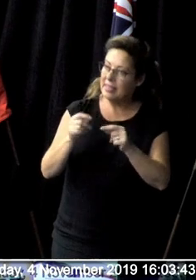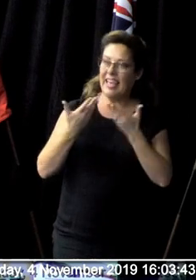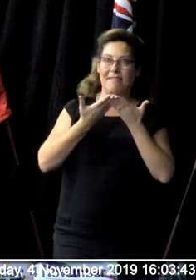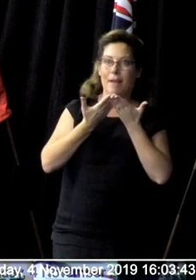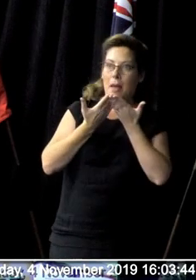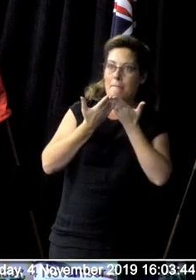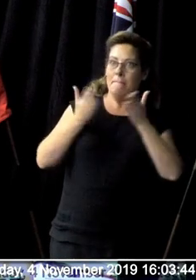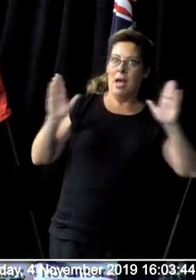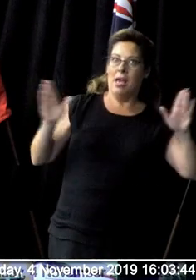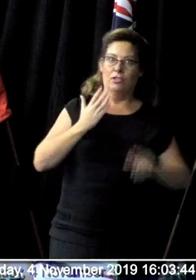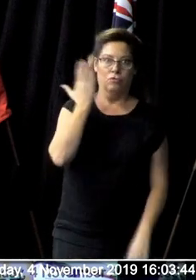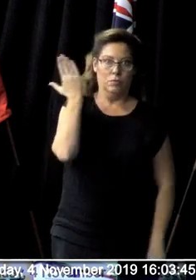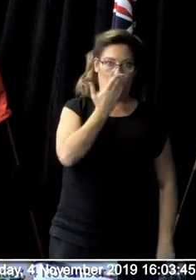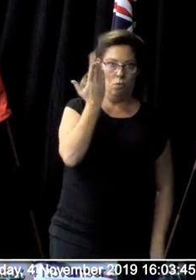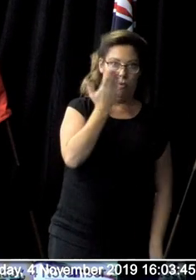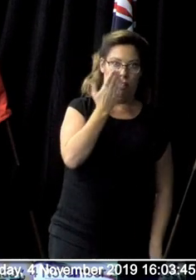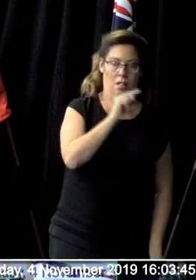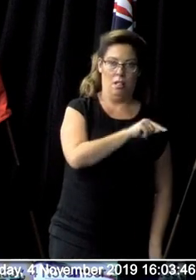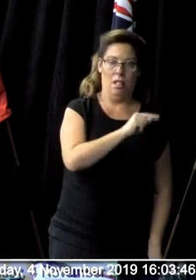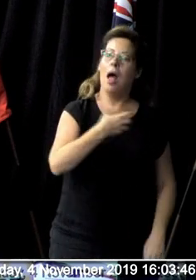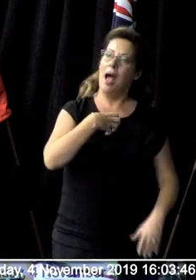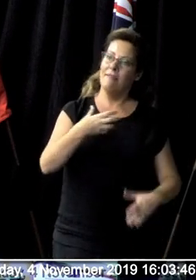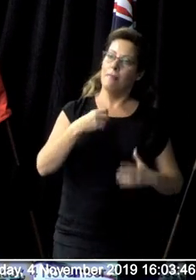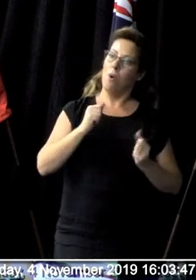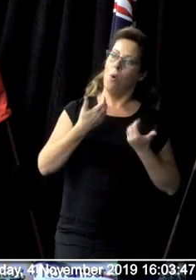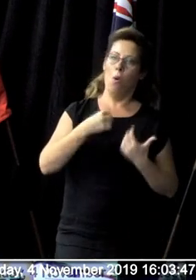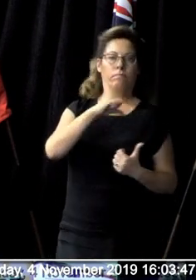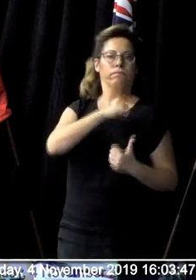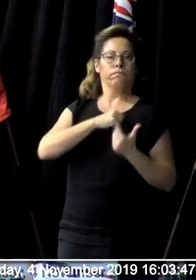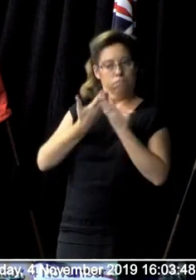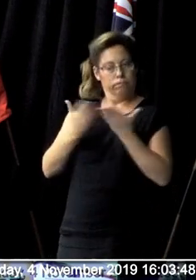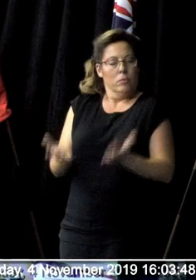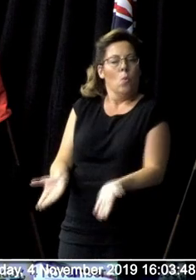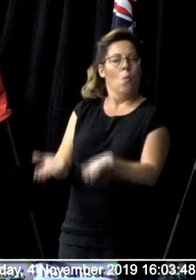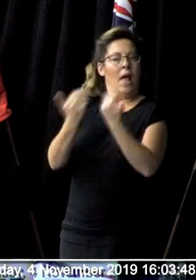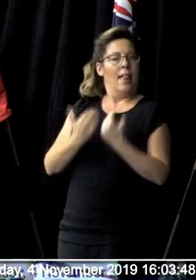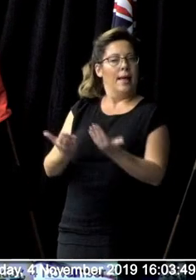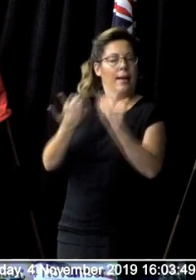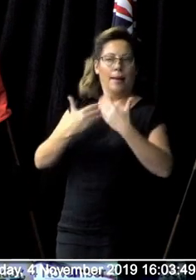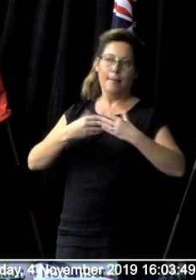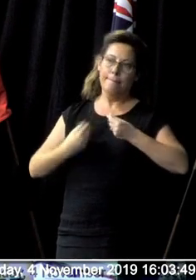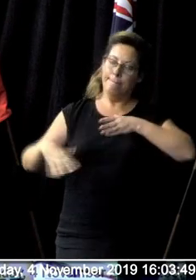welcoming and inclusive in the way you’ve described, then the belief parents that